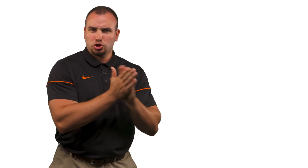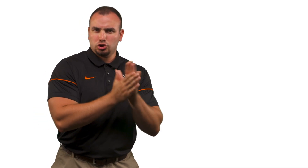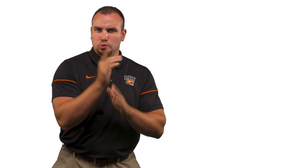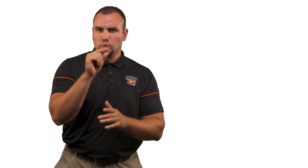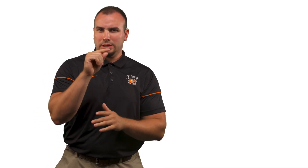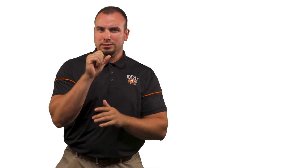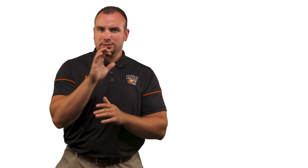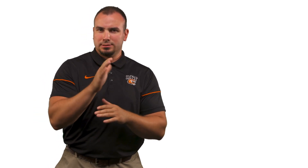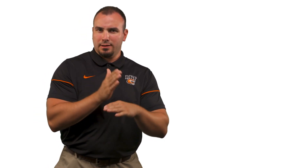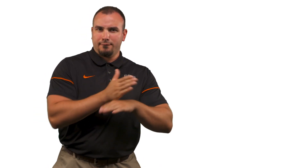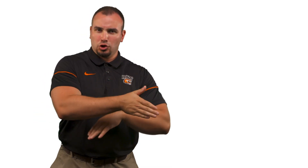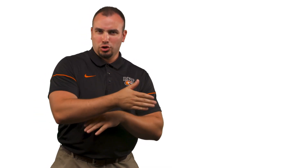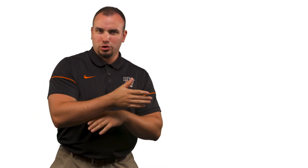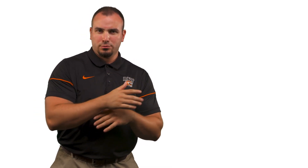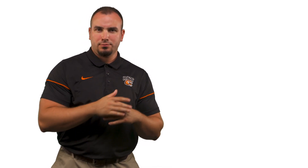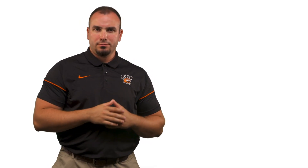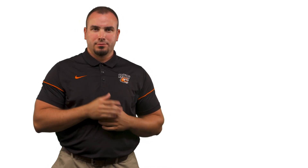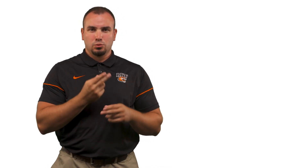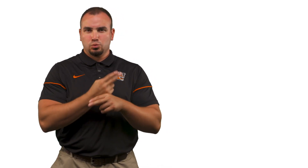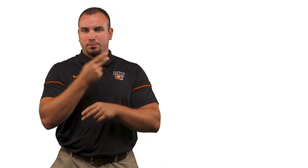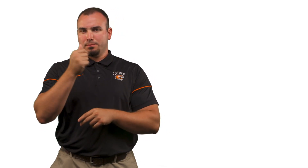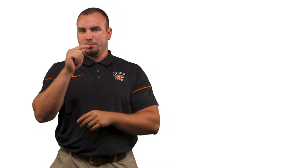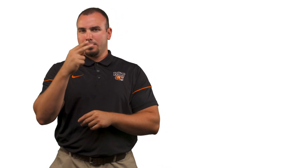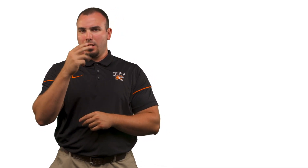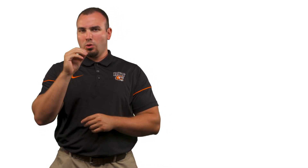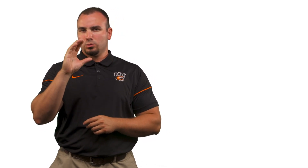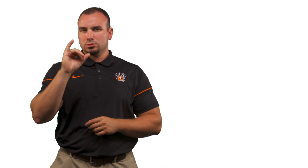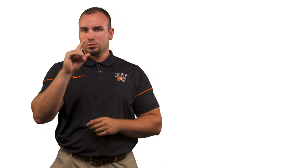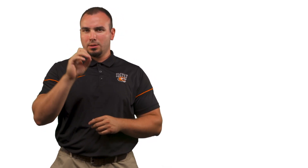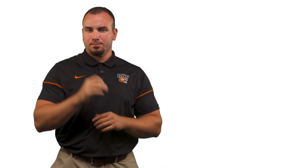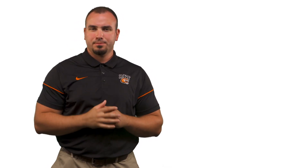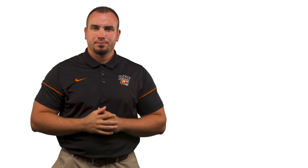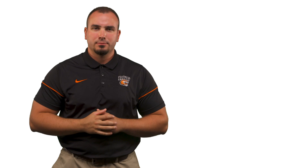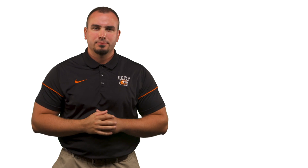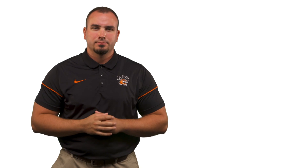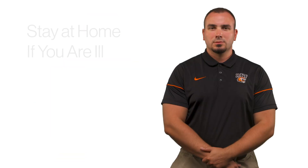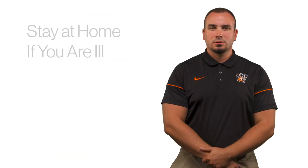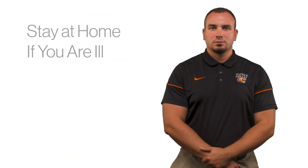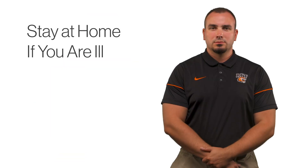Wash your hands thoroughly for 20 seconds after using PathoCide.